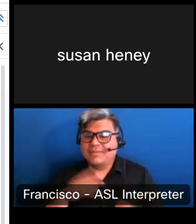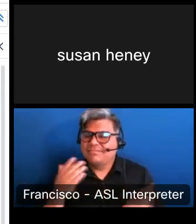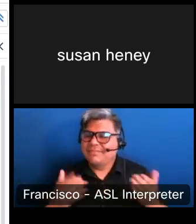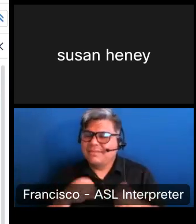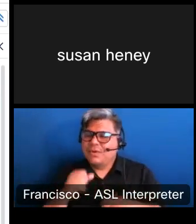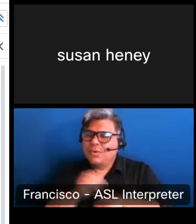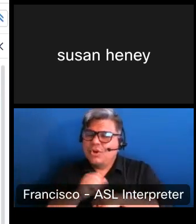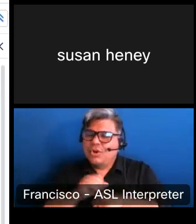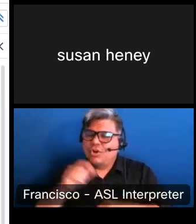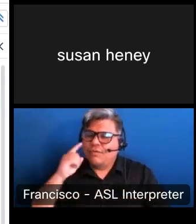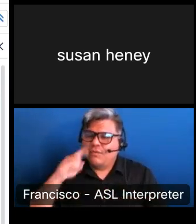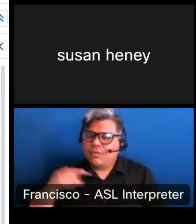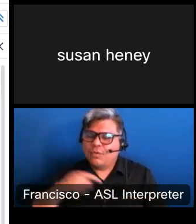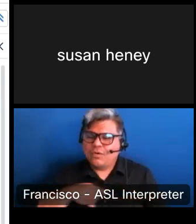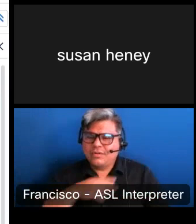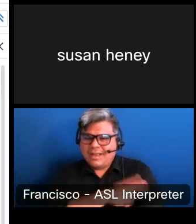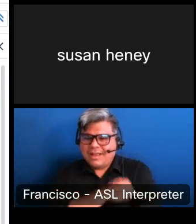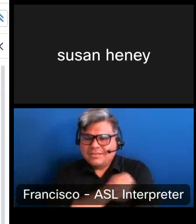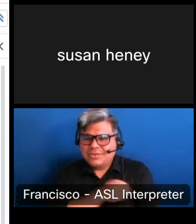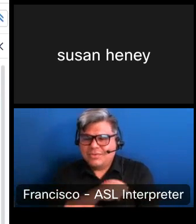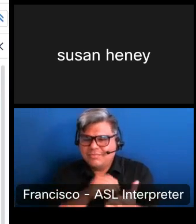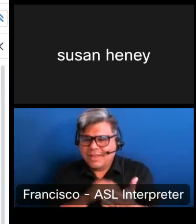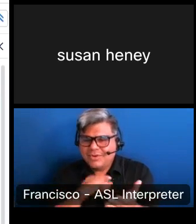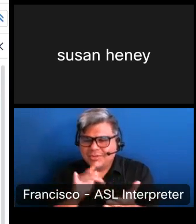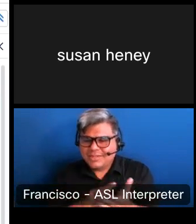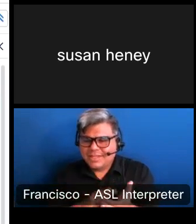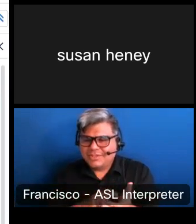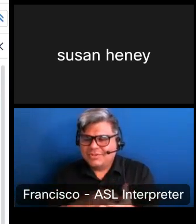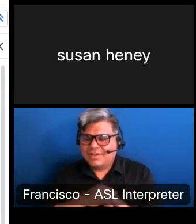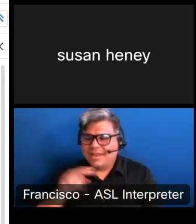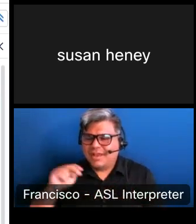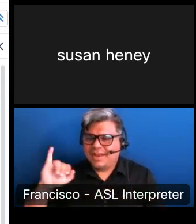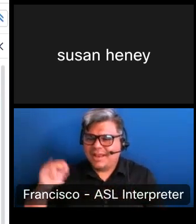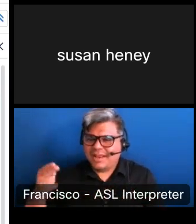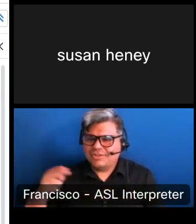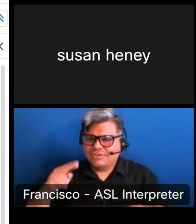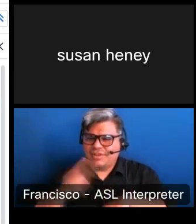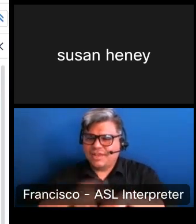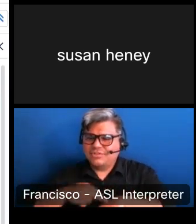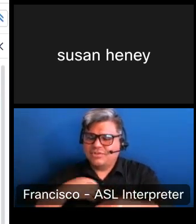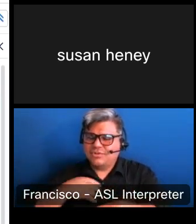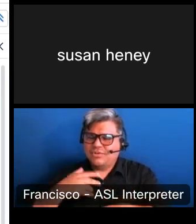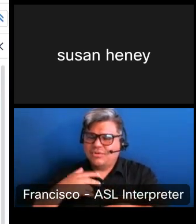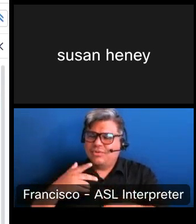Reed Hospital Medical Center, or NIH, which is the National Institutes of Health, which are